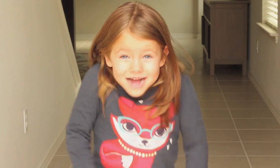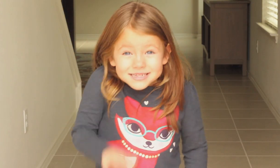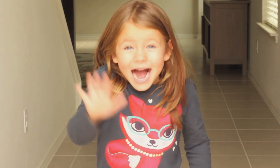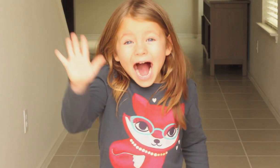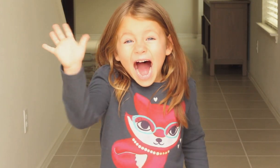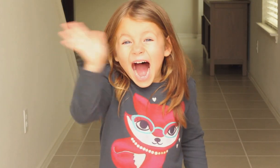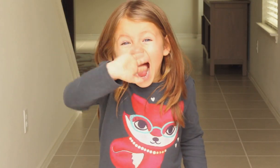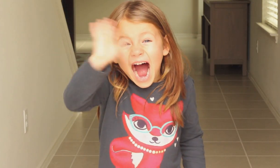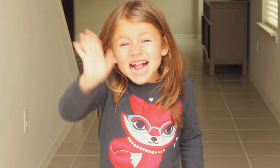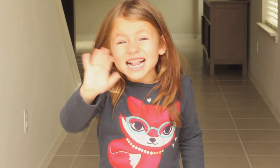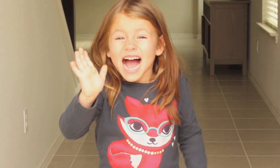Hi!